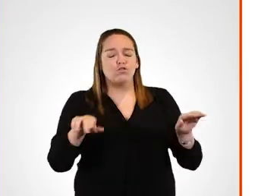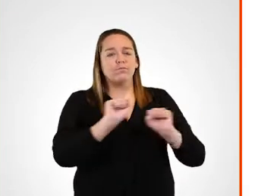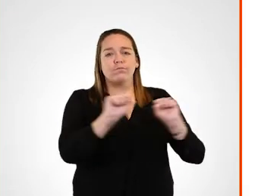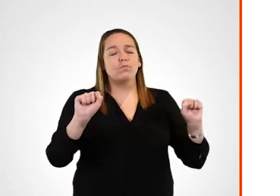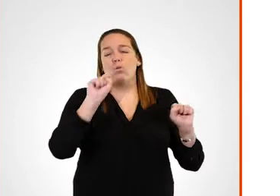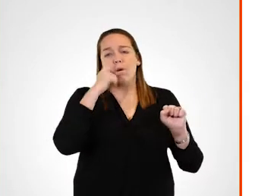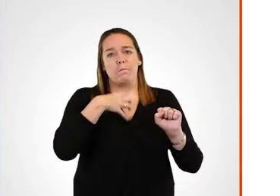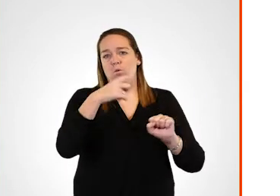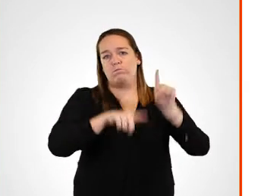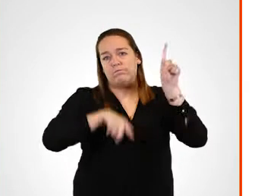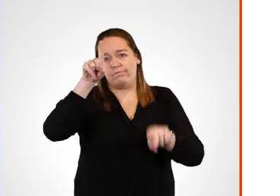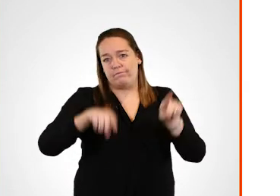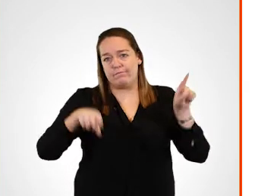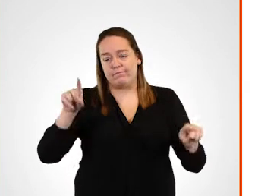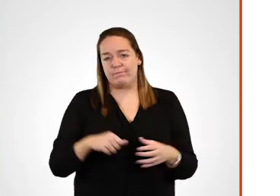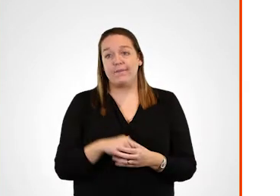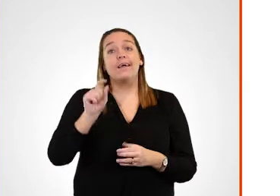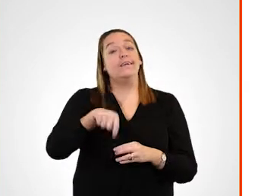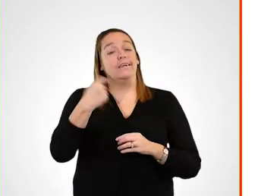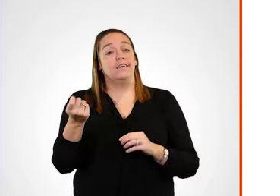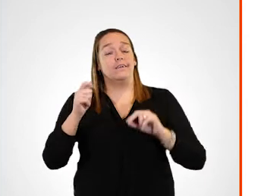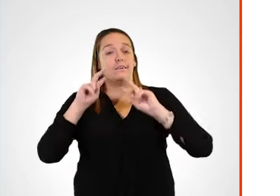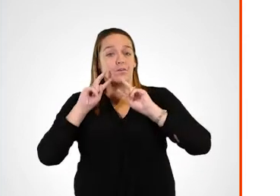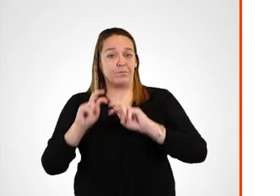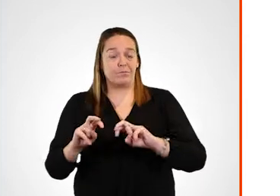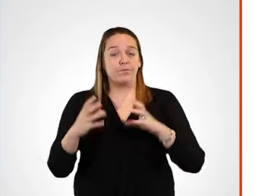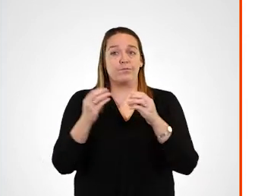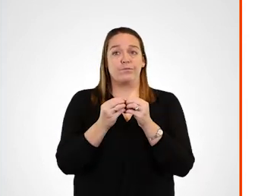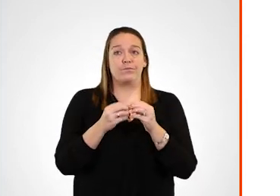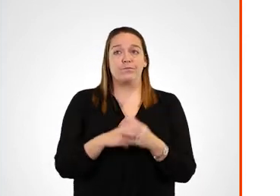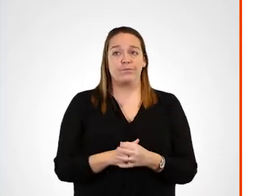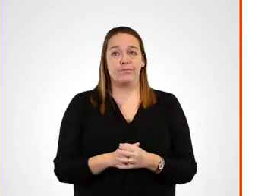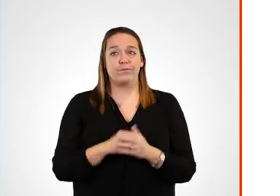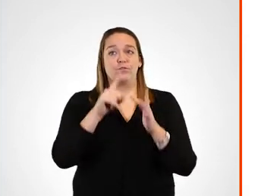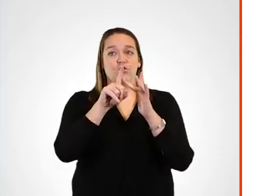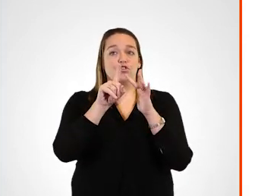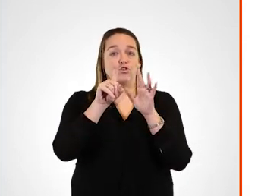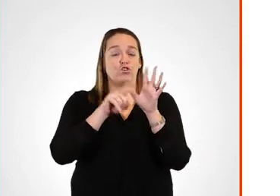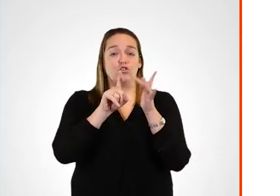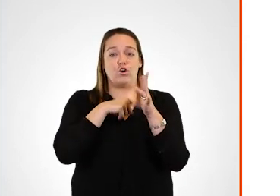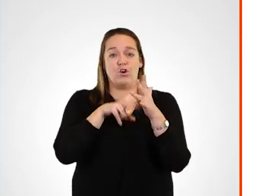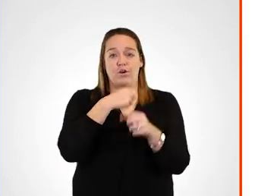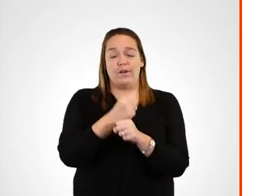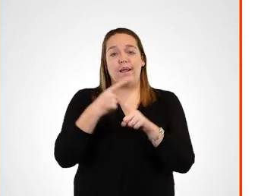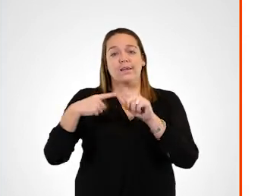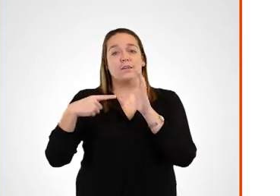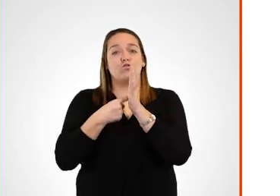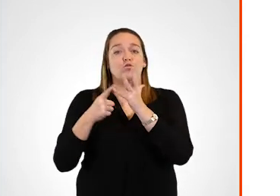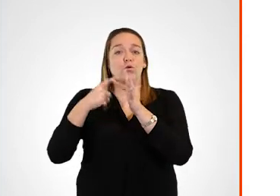The next study that I completed with Jongmin Jung and Diana True-Kloiber